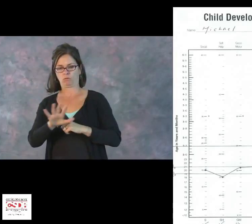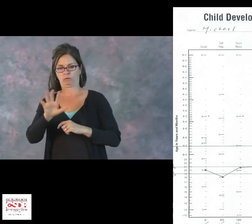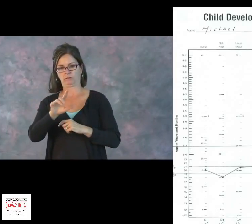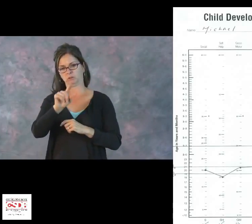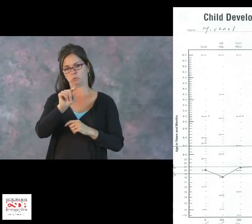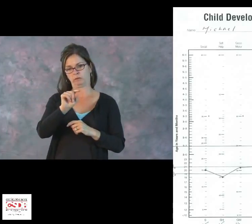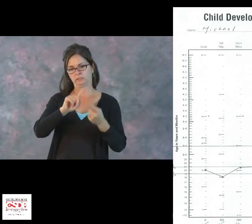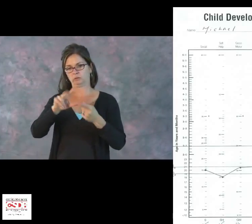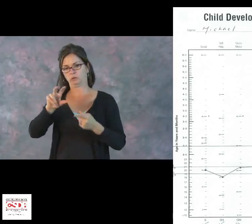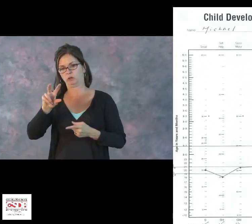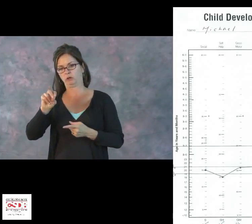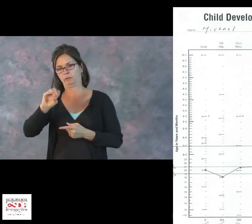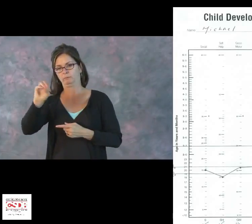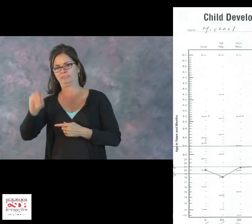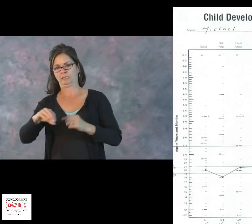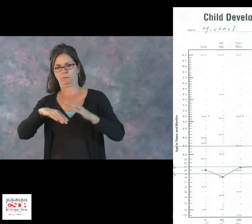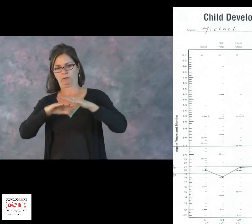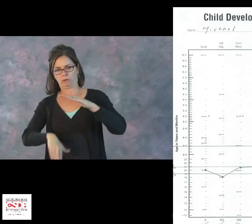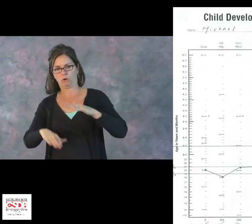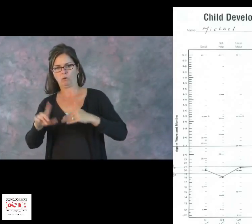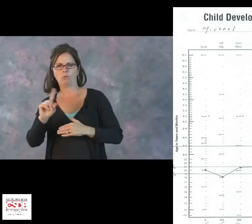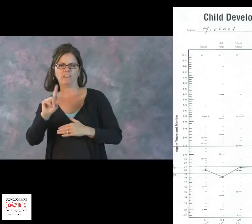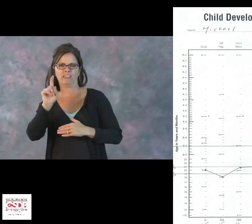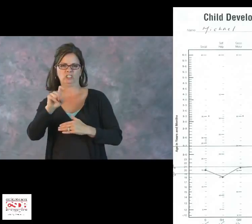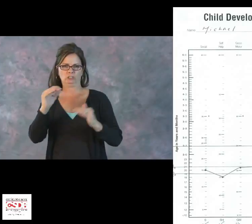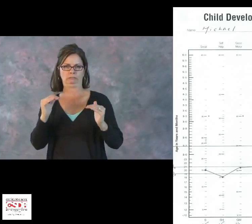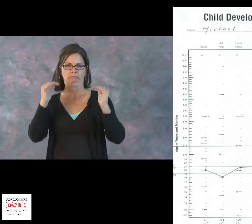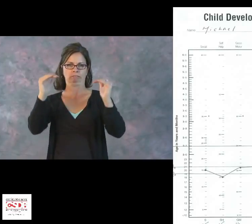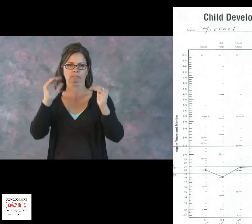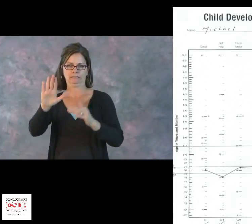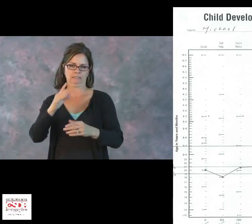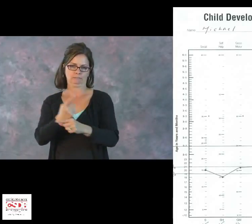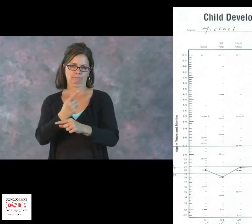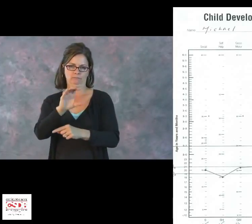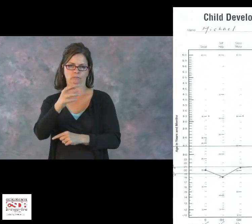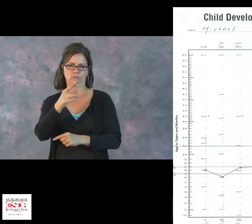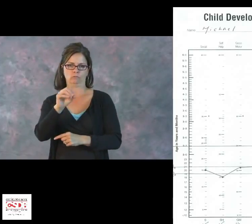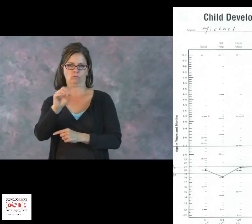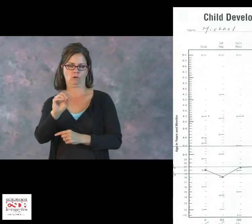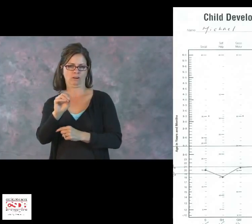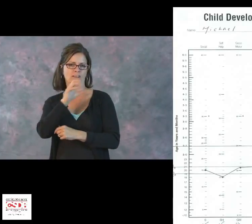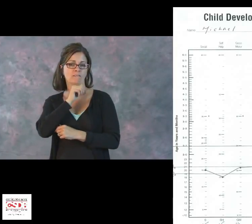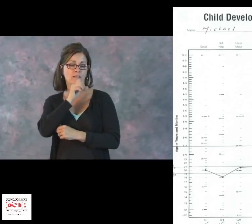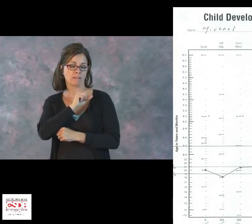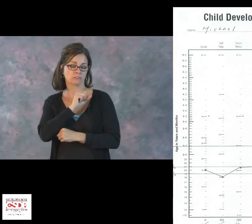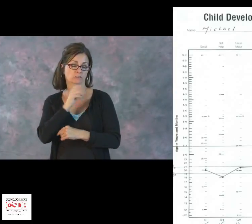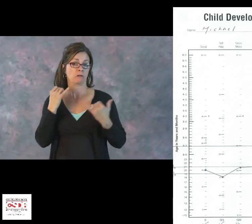where they should be for his chronological age. In one sense from a language standpoint,